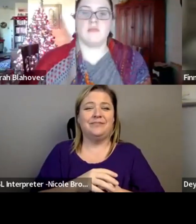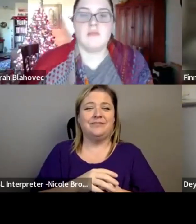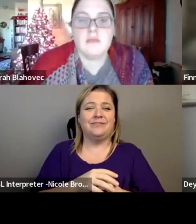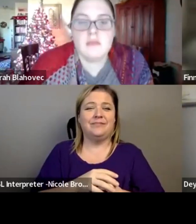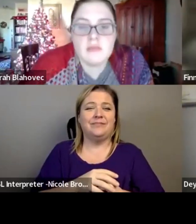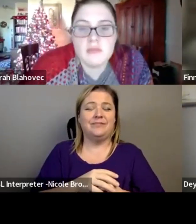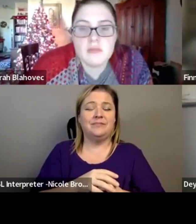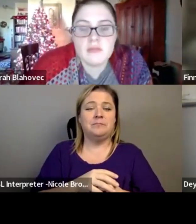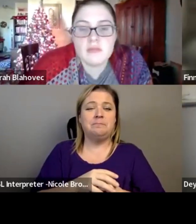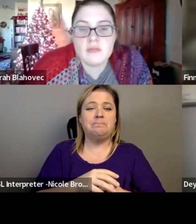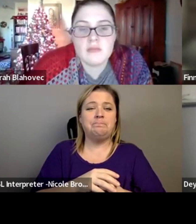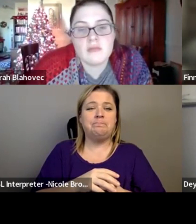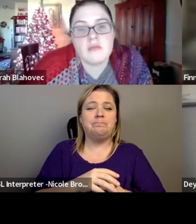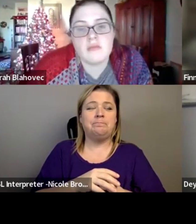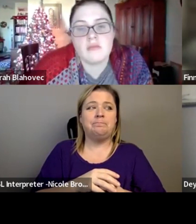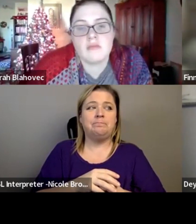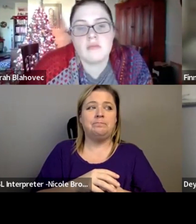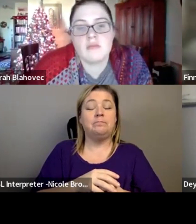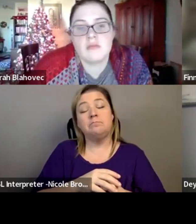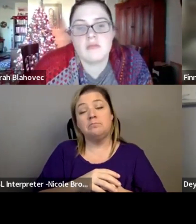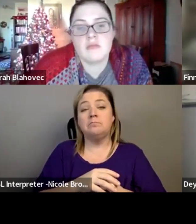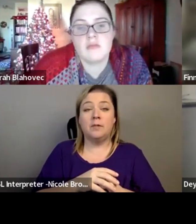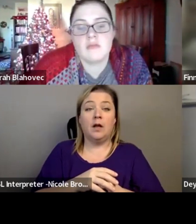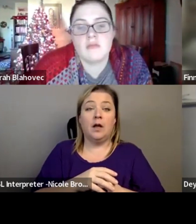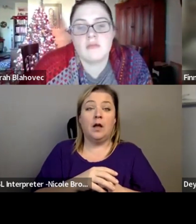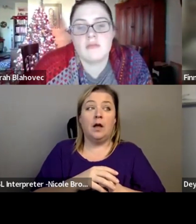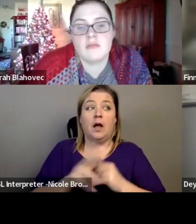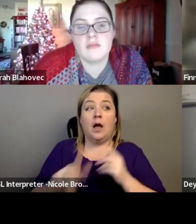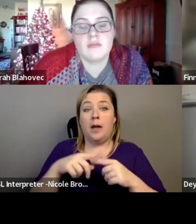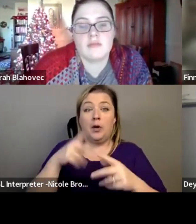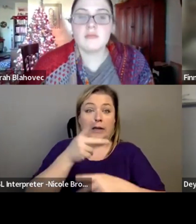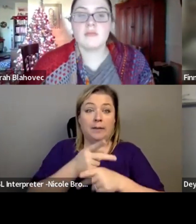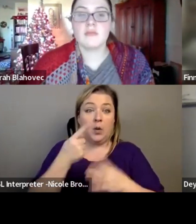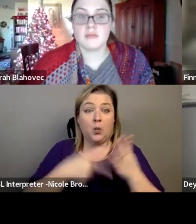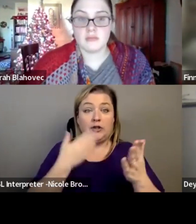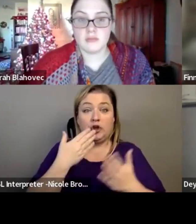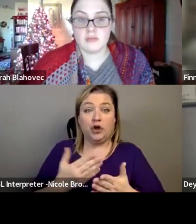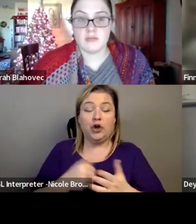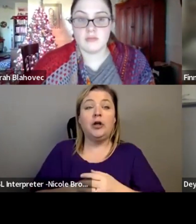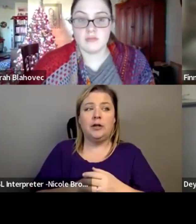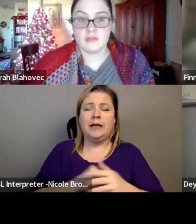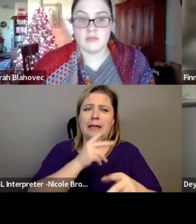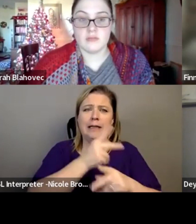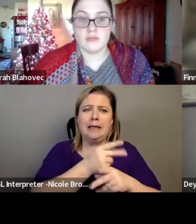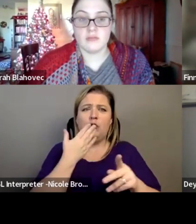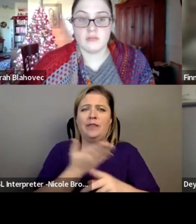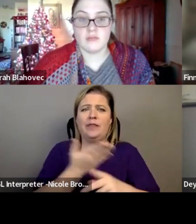Deyanelin Galvez: Alright, so um, in regards for us to keep the good, I can say we can keep the good by spreading hope on a